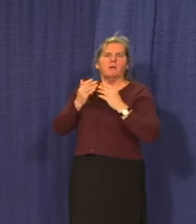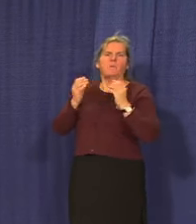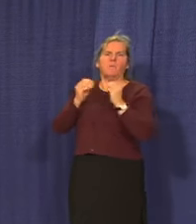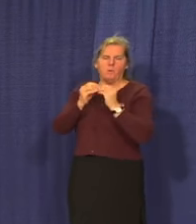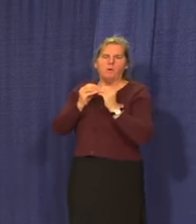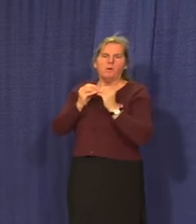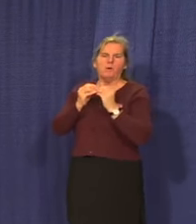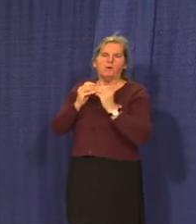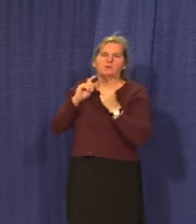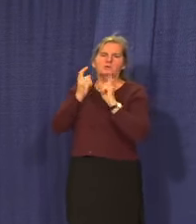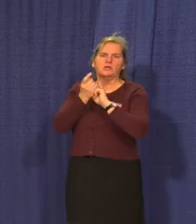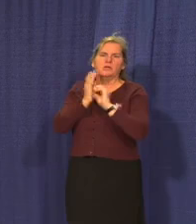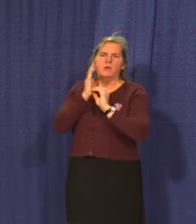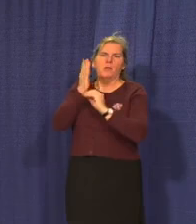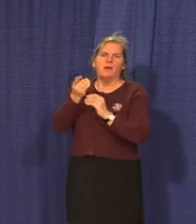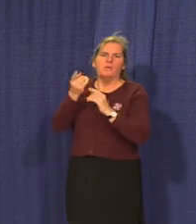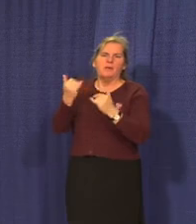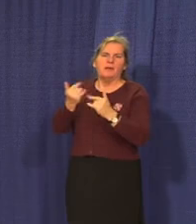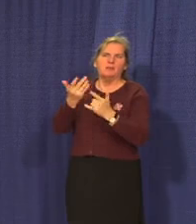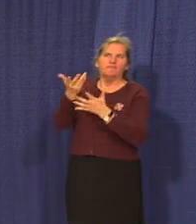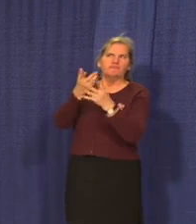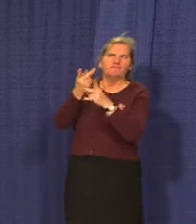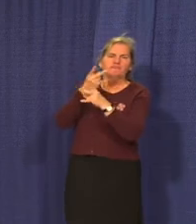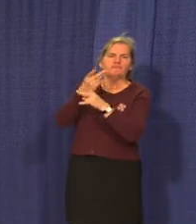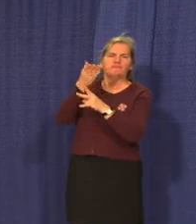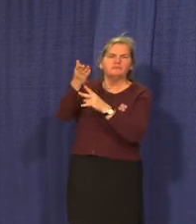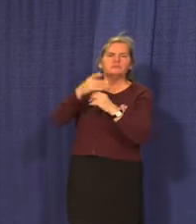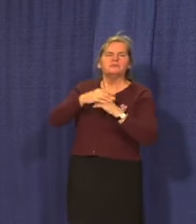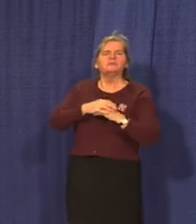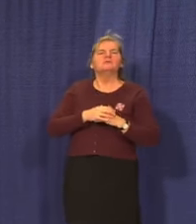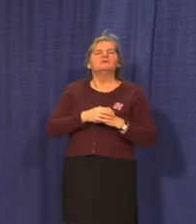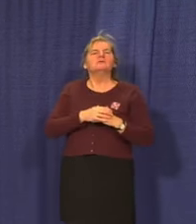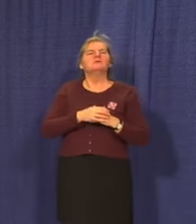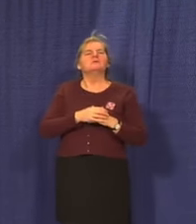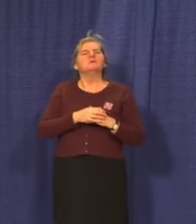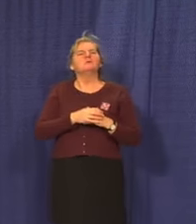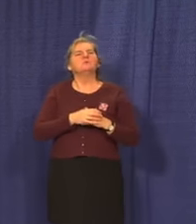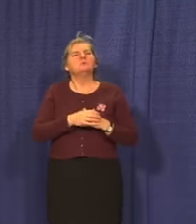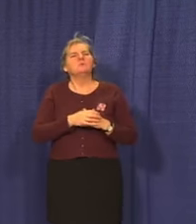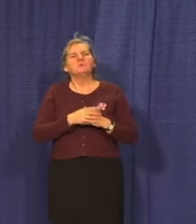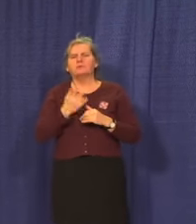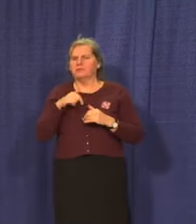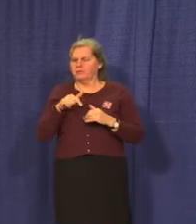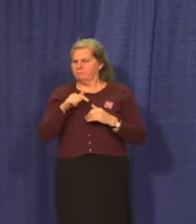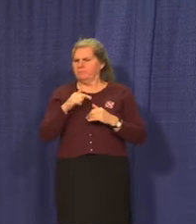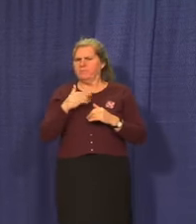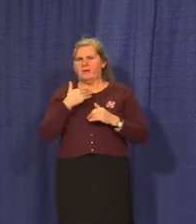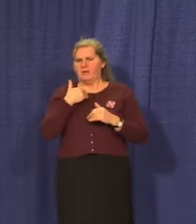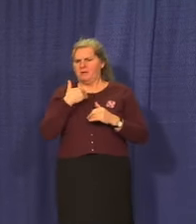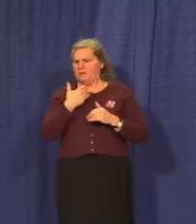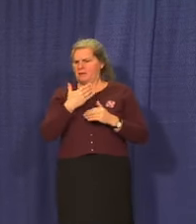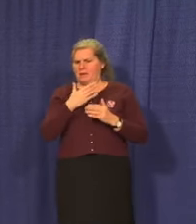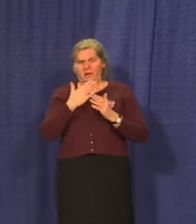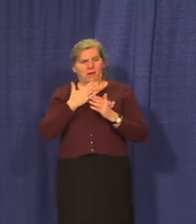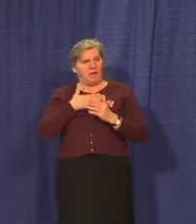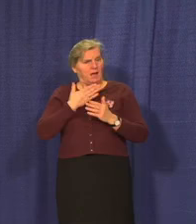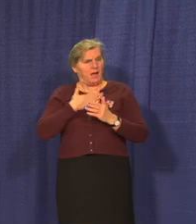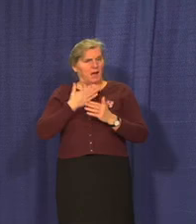THIS WILL PIVOT NICELY INTO THOSE OTHER CONVERSATIONS. WE ARE PLEASED TO BE WORKING IN PARTNERSHIP WITH JULLIARD --